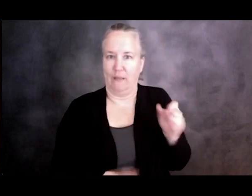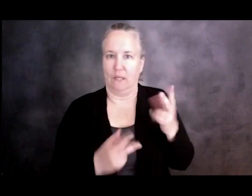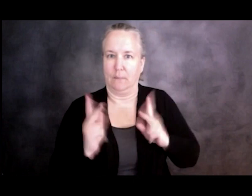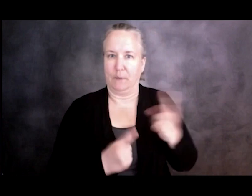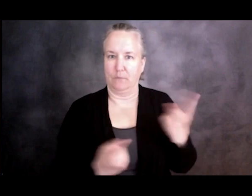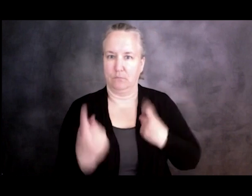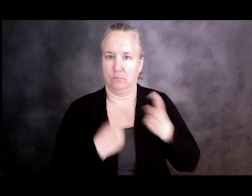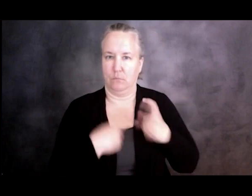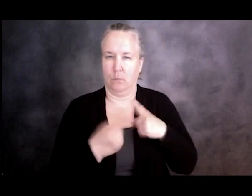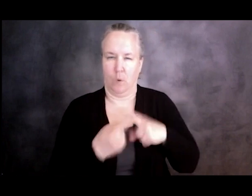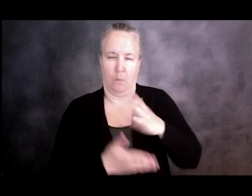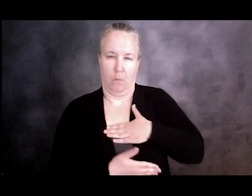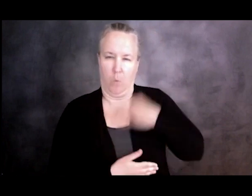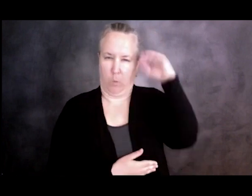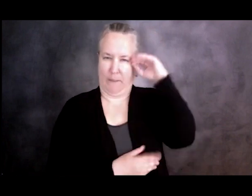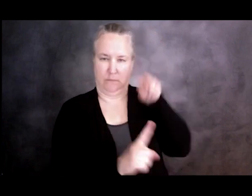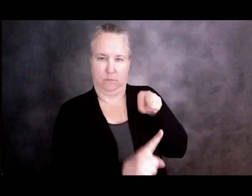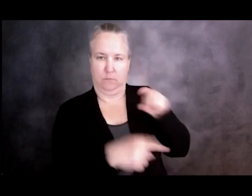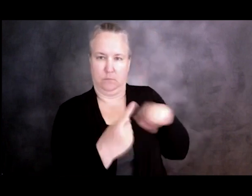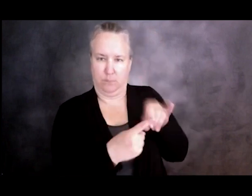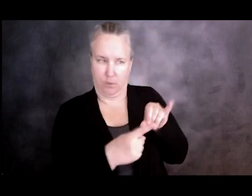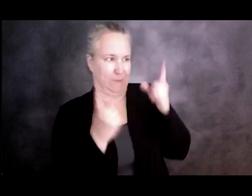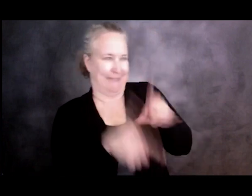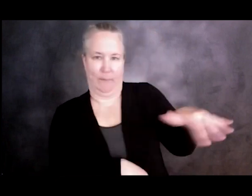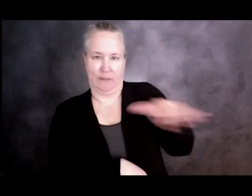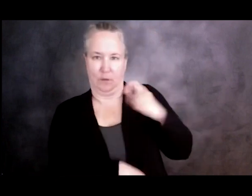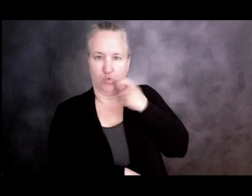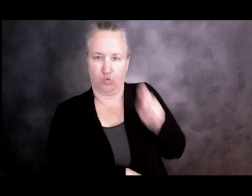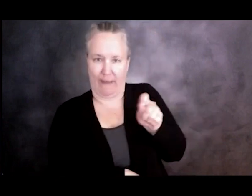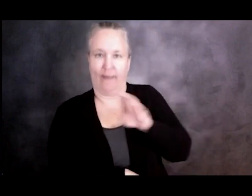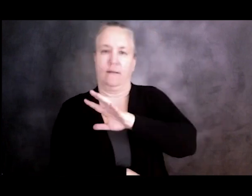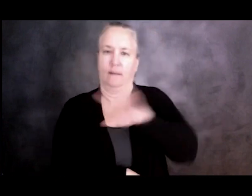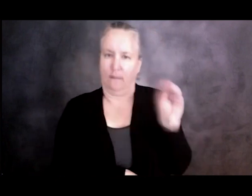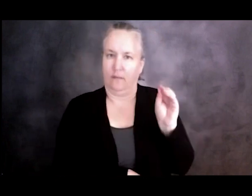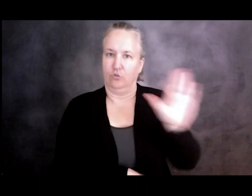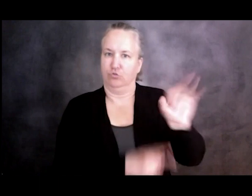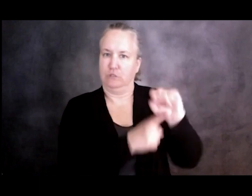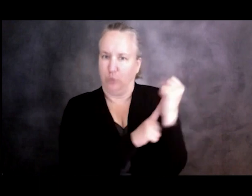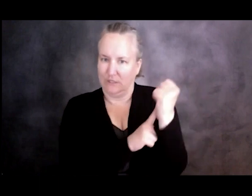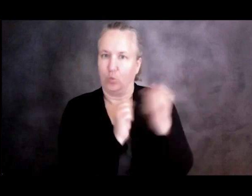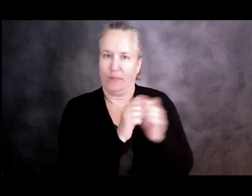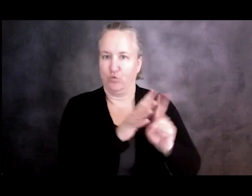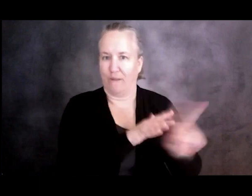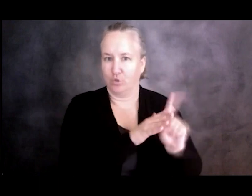from people about what I think about what's happening in Ukraine and the situation with Ukrainian refugees.